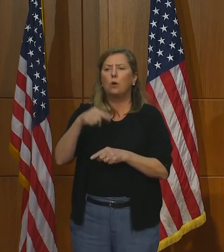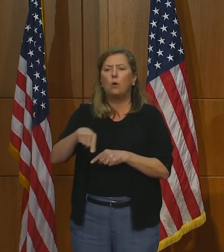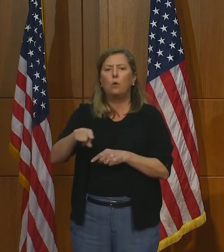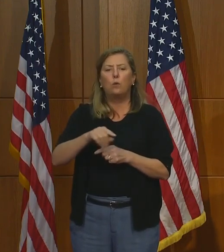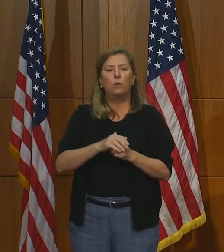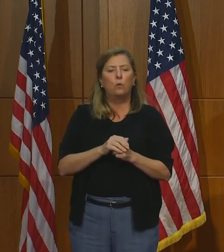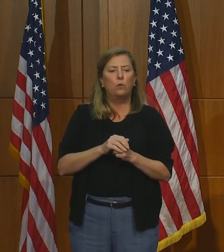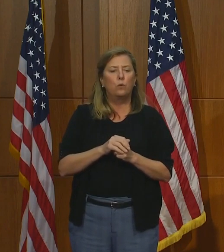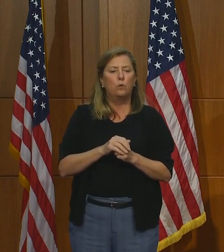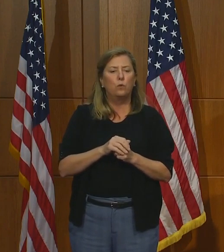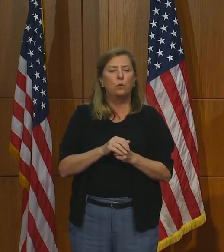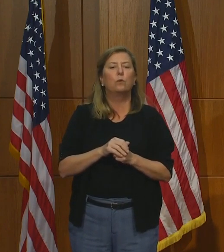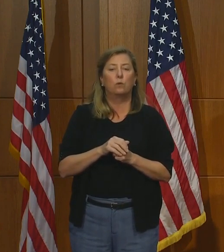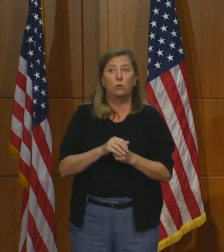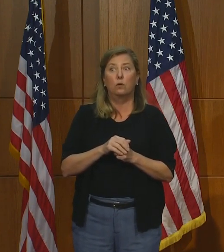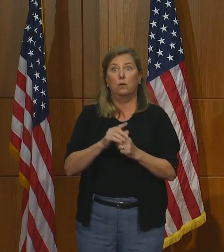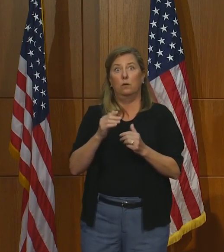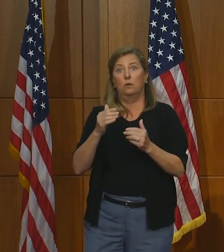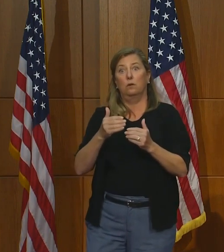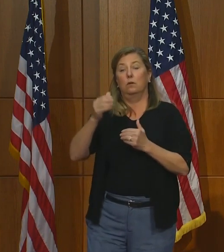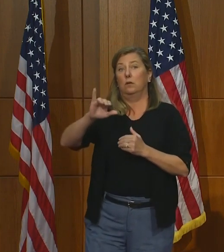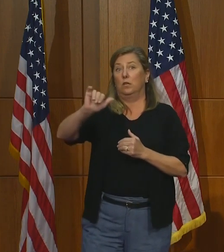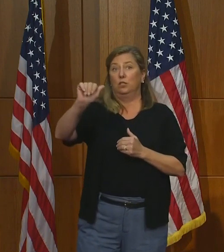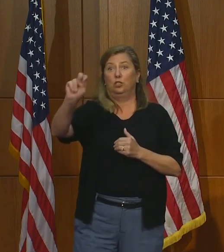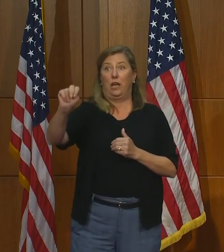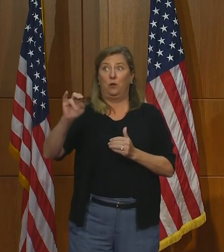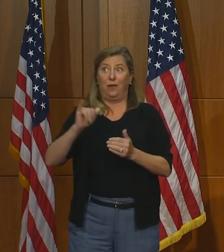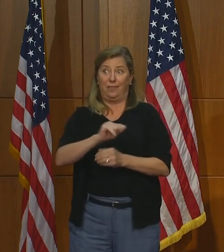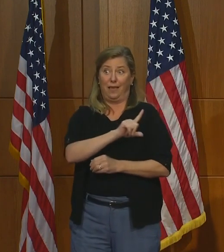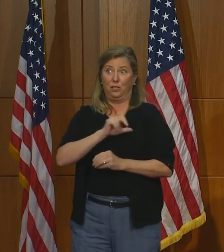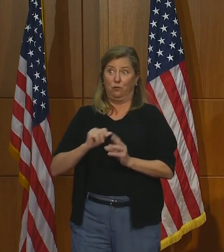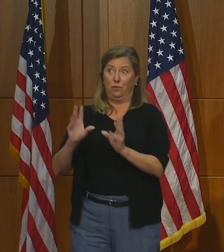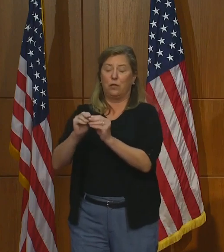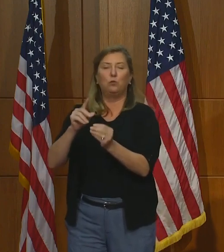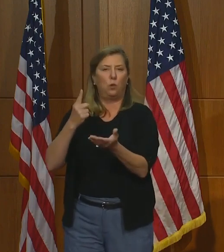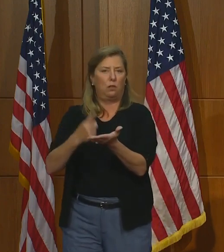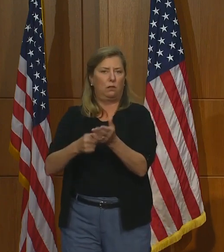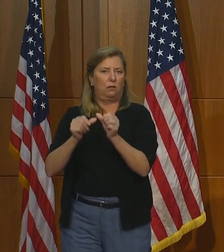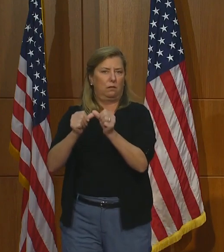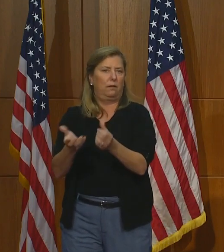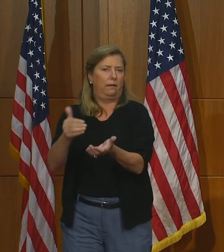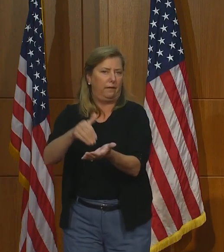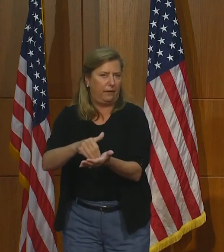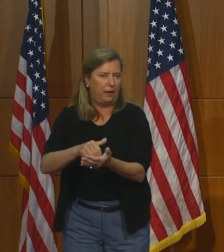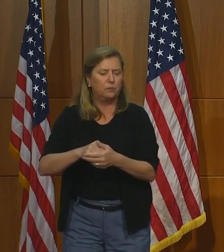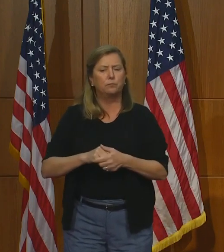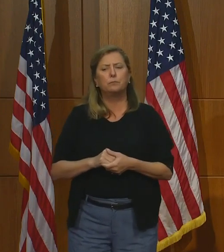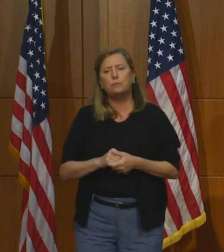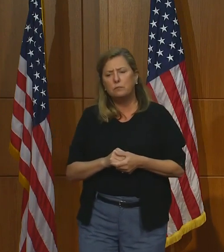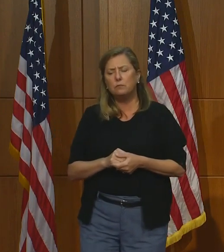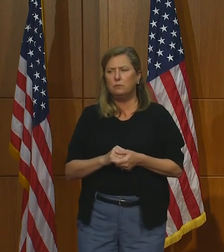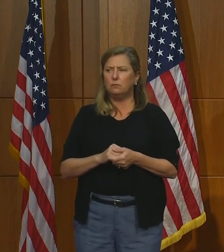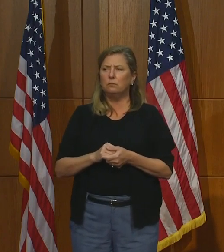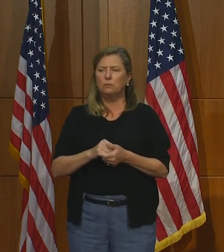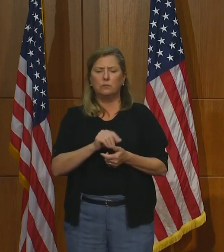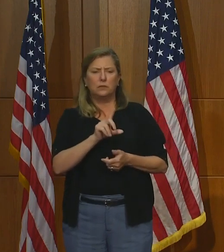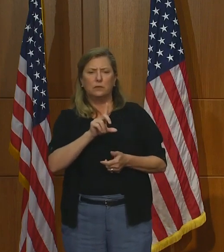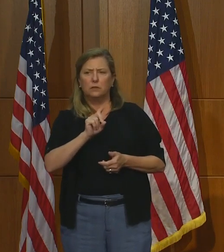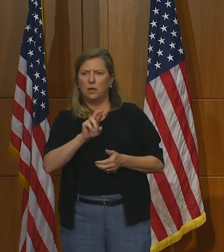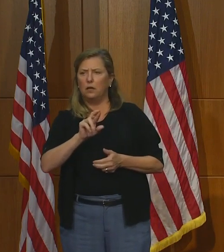WHAT THE GENERAL ASSEMBLY REACHED TWO. SO THAT WE CONTINUE. IN OUR UPCOMING